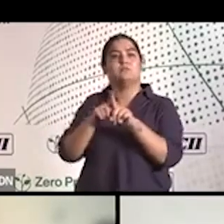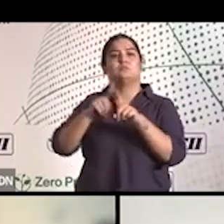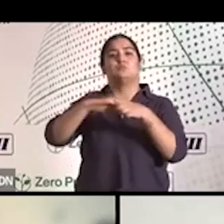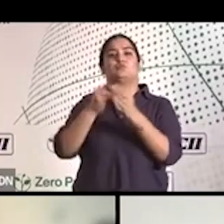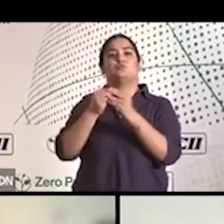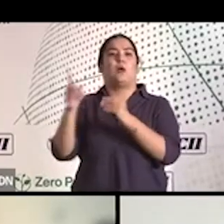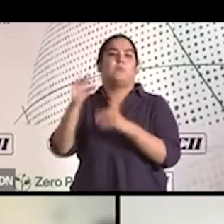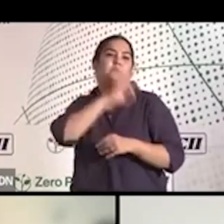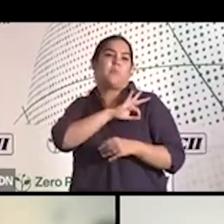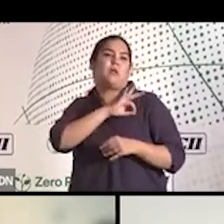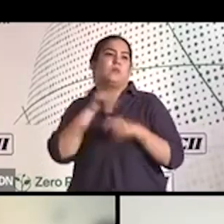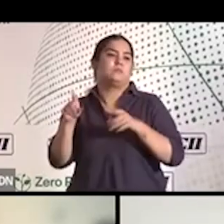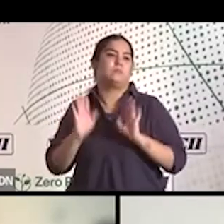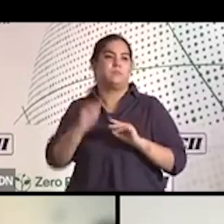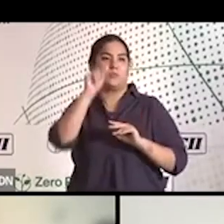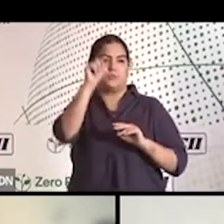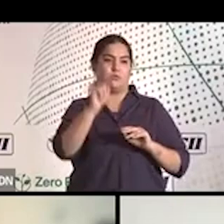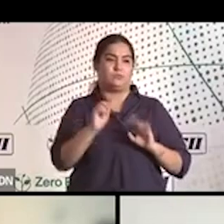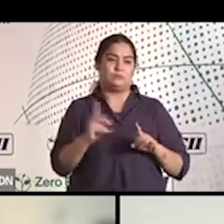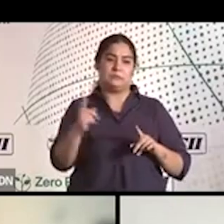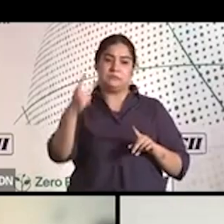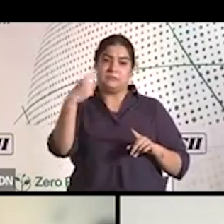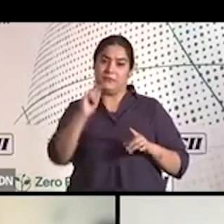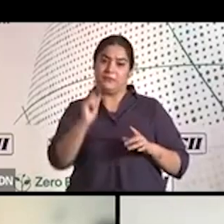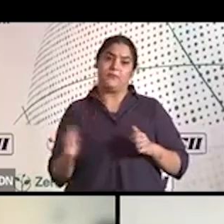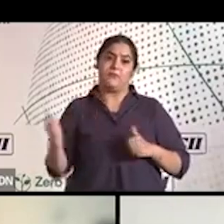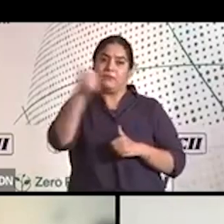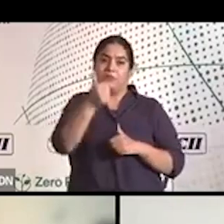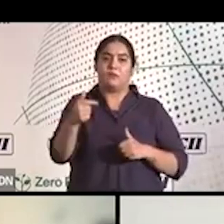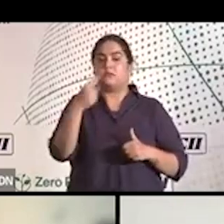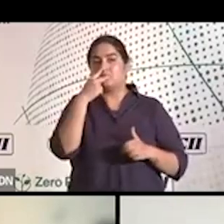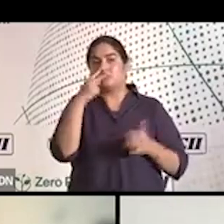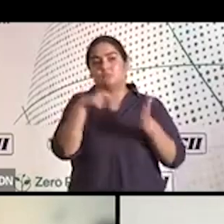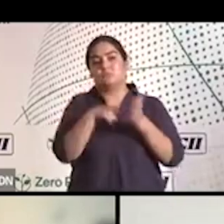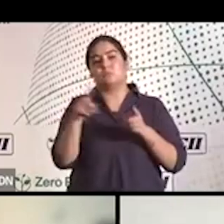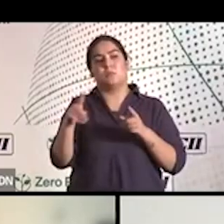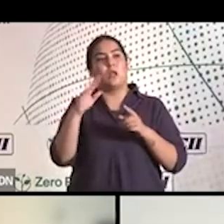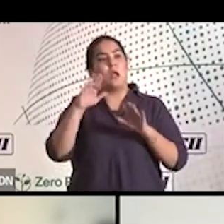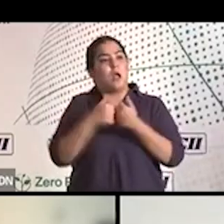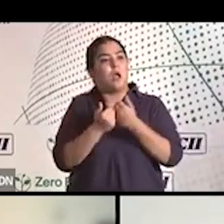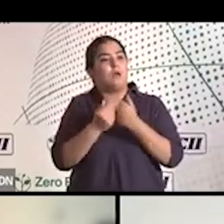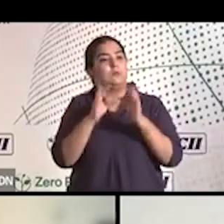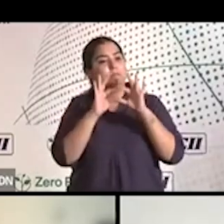of bringing in and getting it modified so that people with disabilities